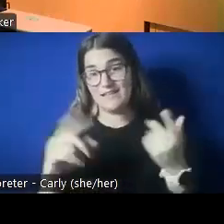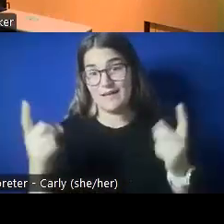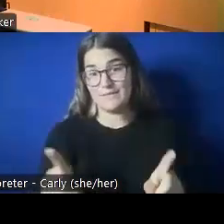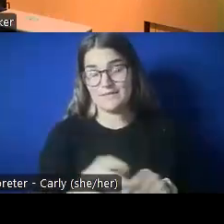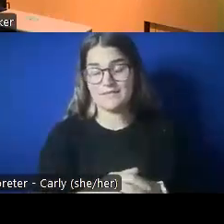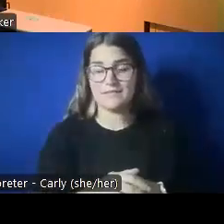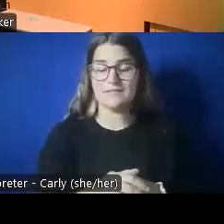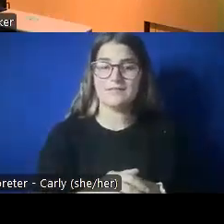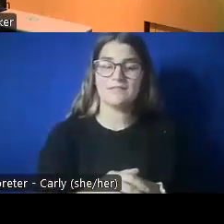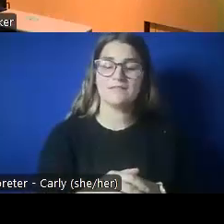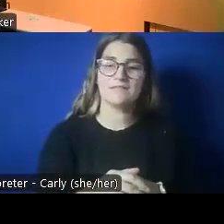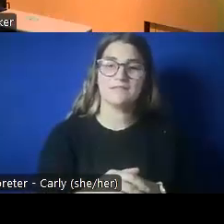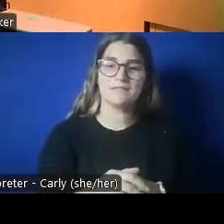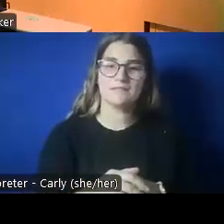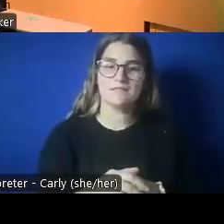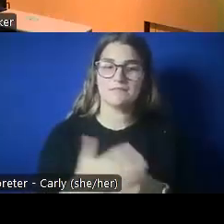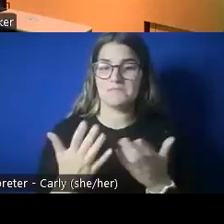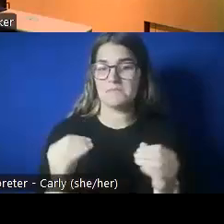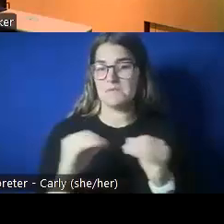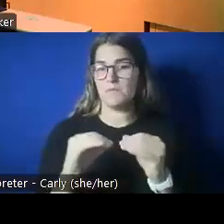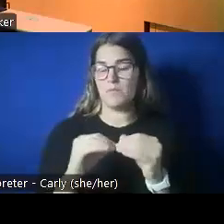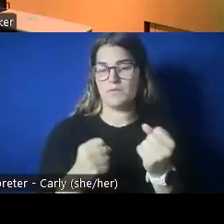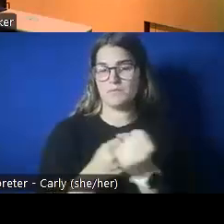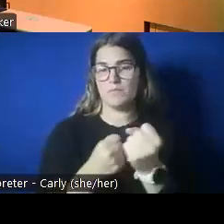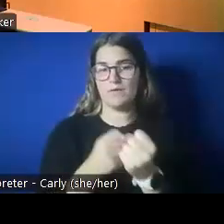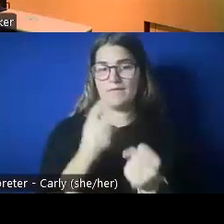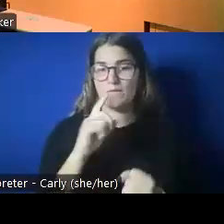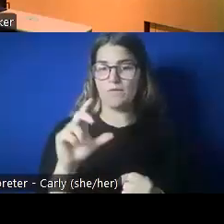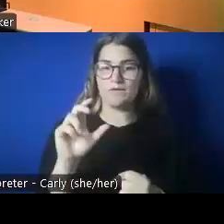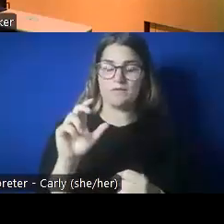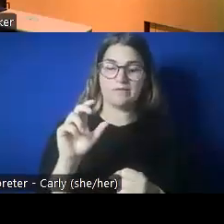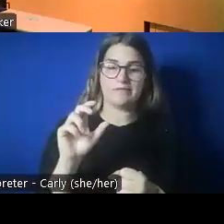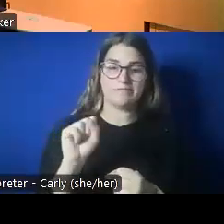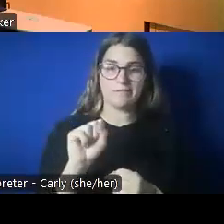substance use therapy substance use therapy is is worthwhile and we'll loop back with you in